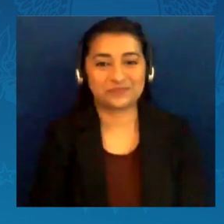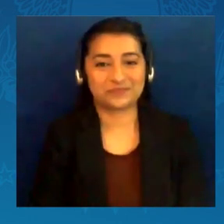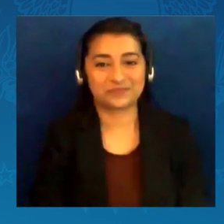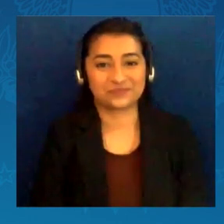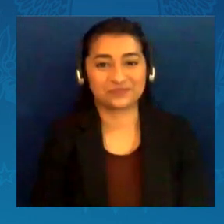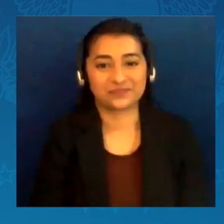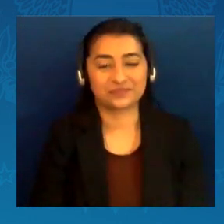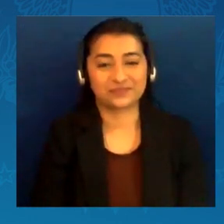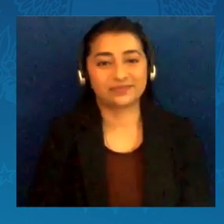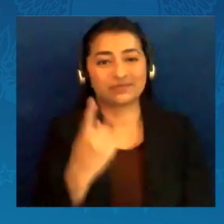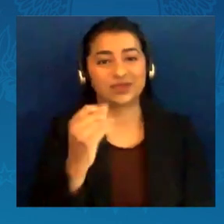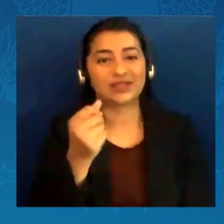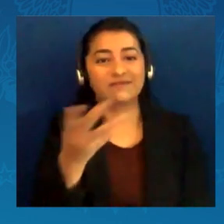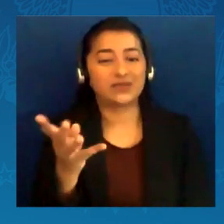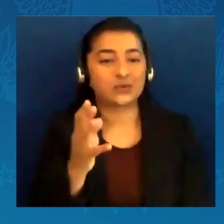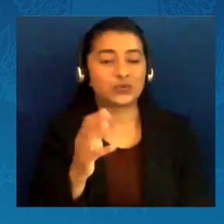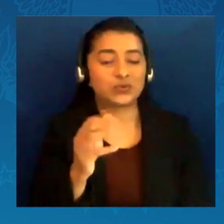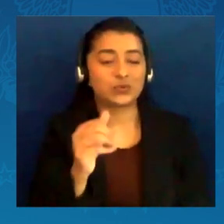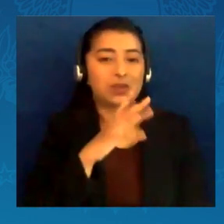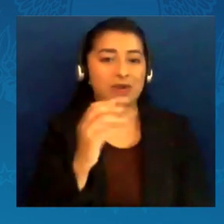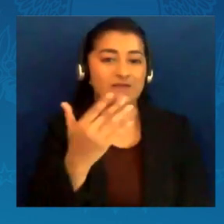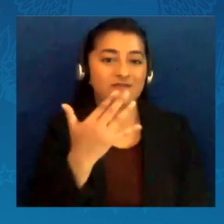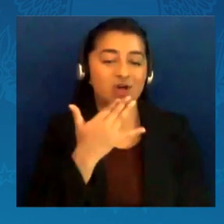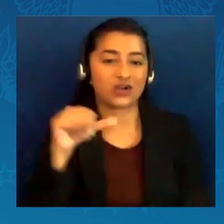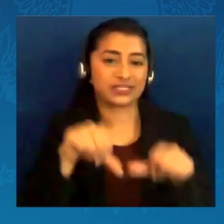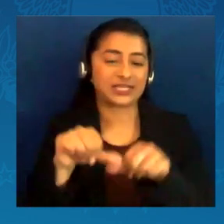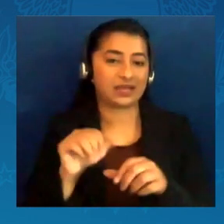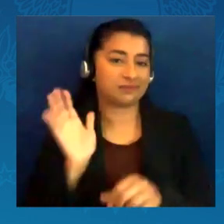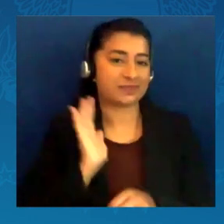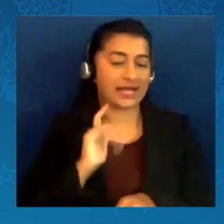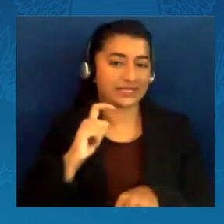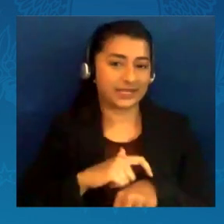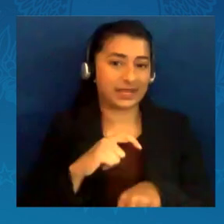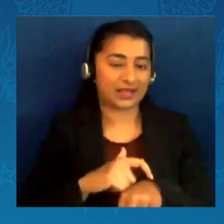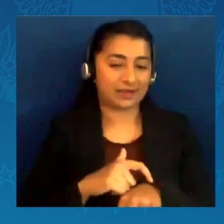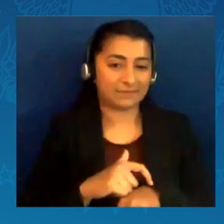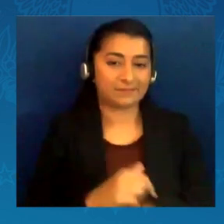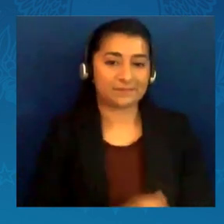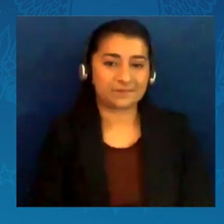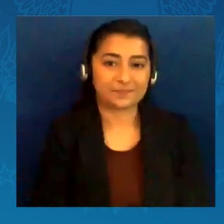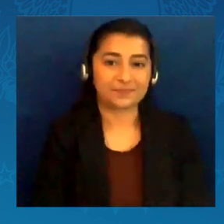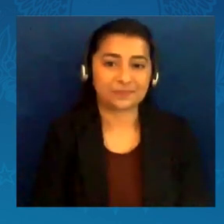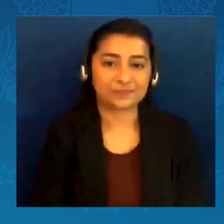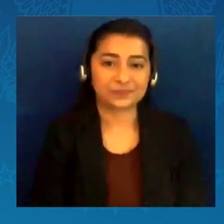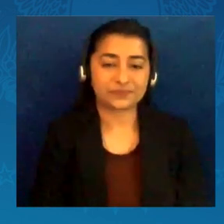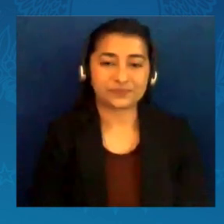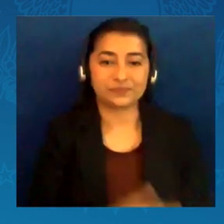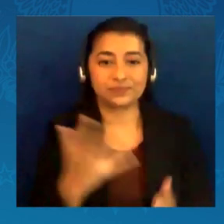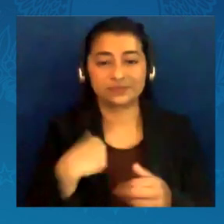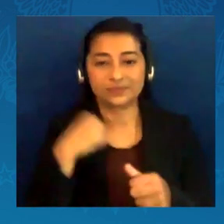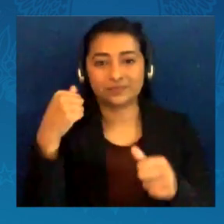of color in science. And the thing I would say about the work that you are doing